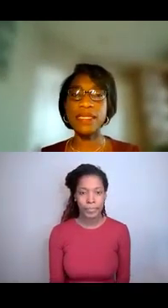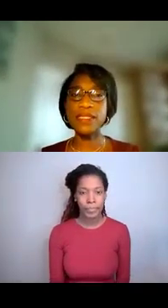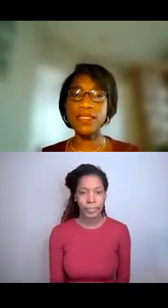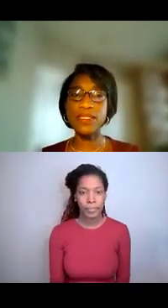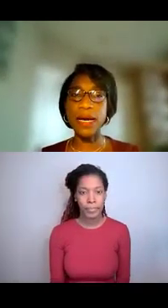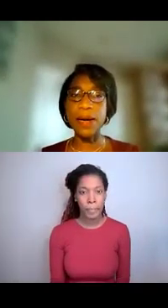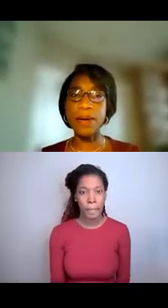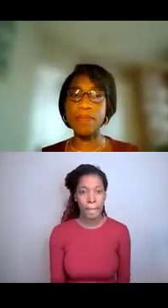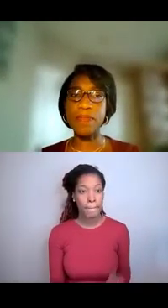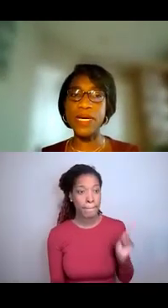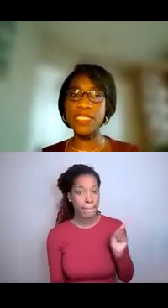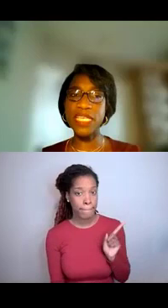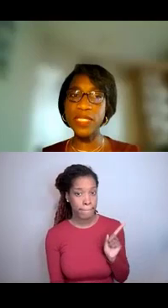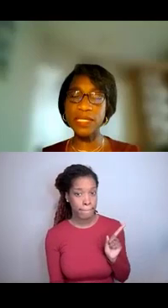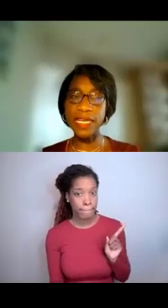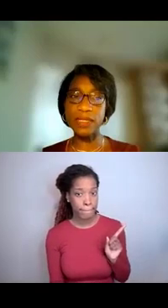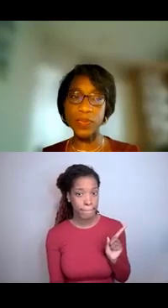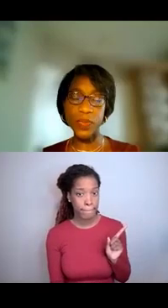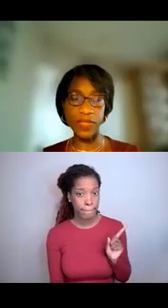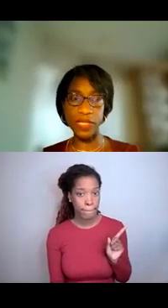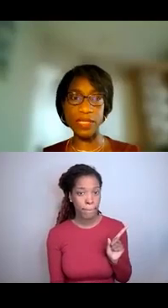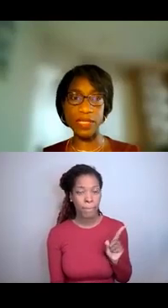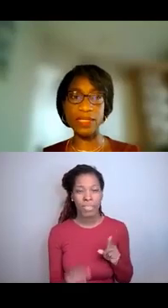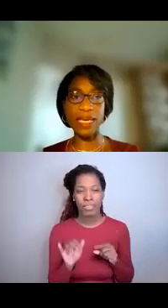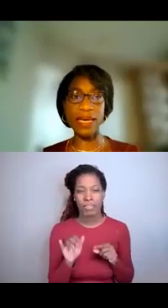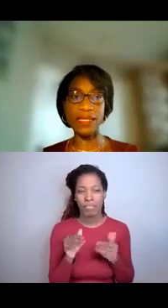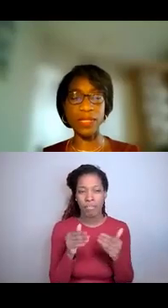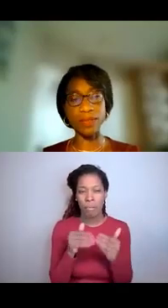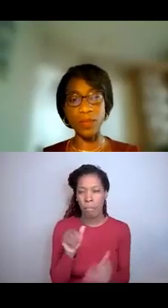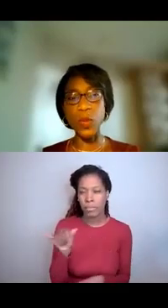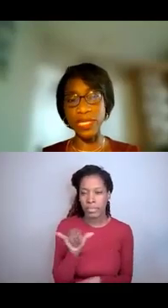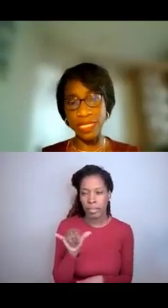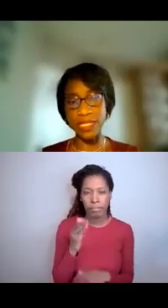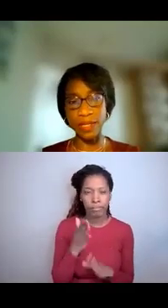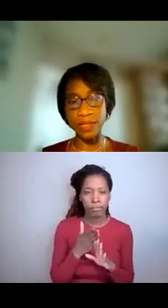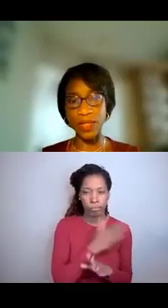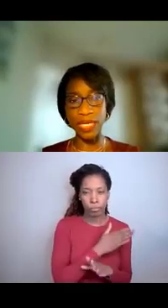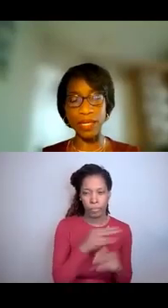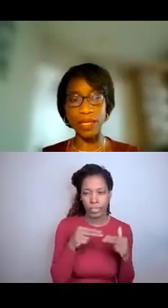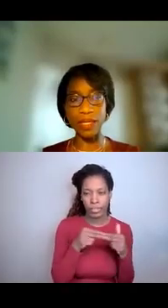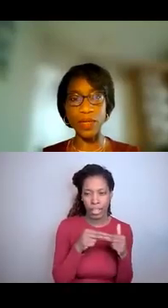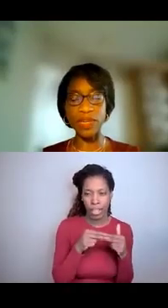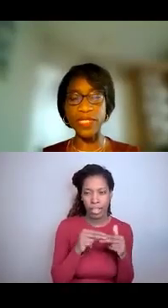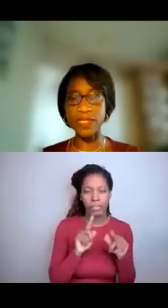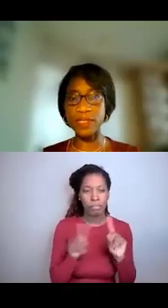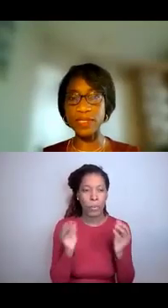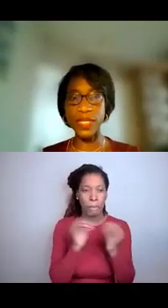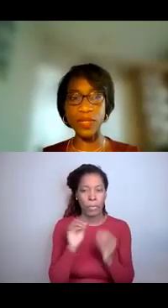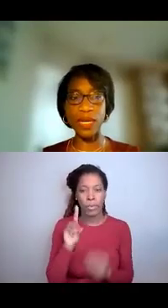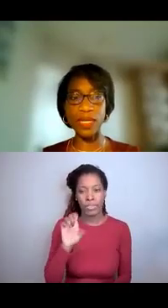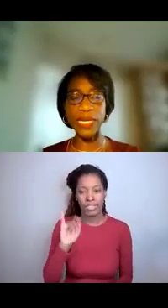This is a similar slide to the previous and more detailed, and you can reference this later on.